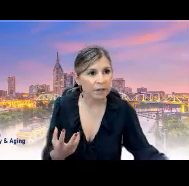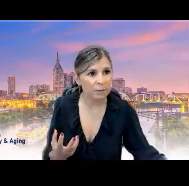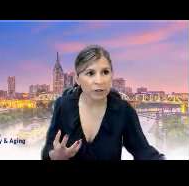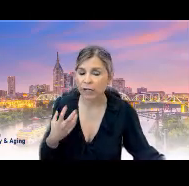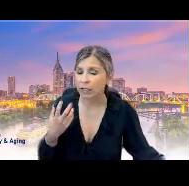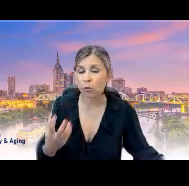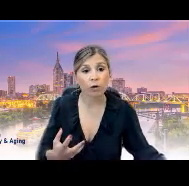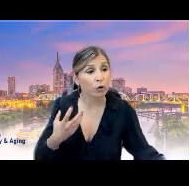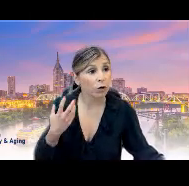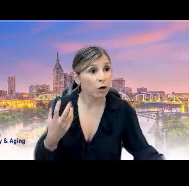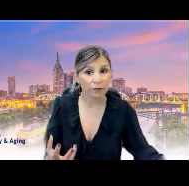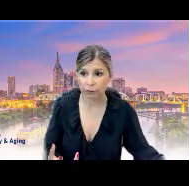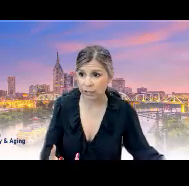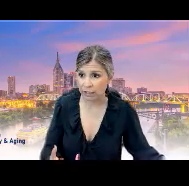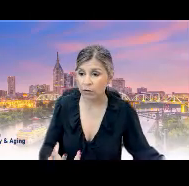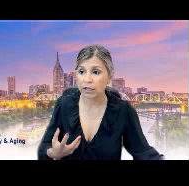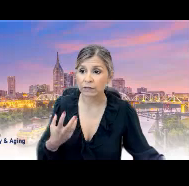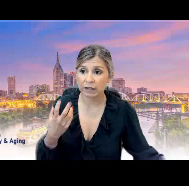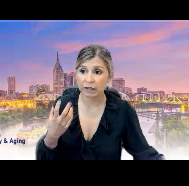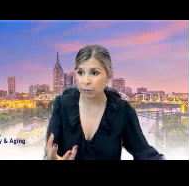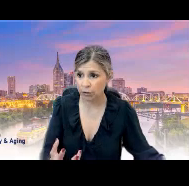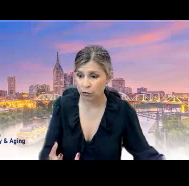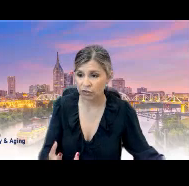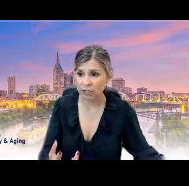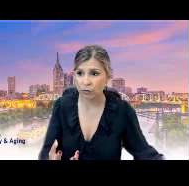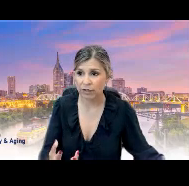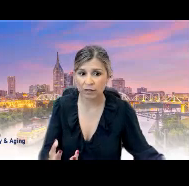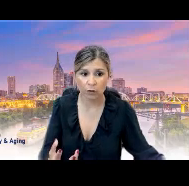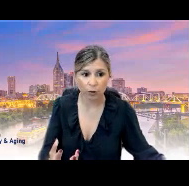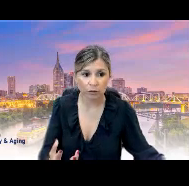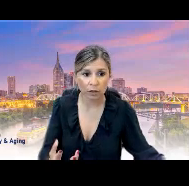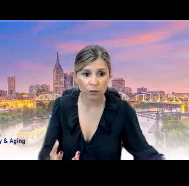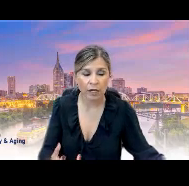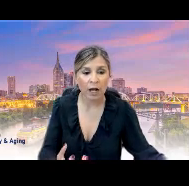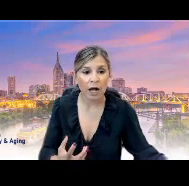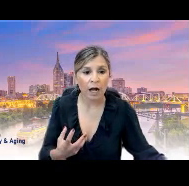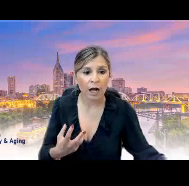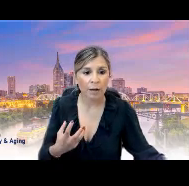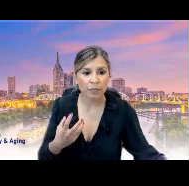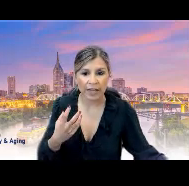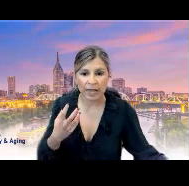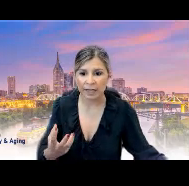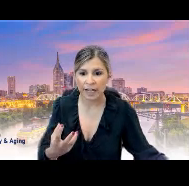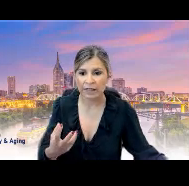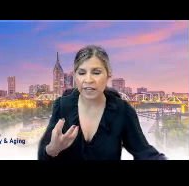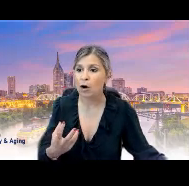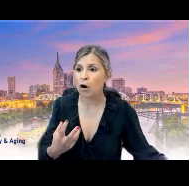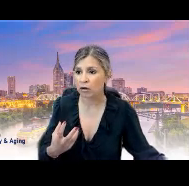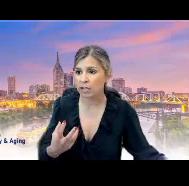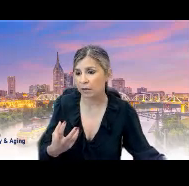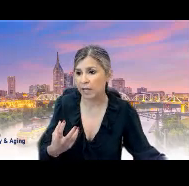Ombudsman are getting more and more calls every year. They've seen a huge increase in the workload and and they are many times that